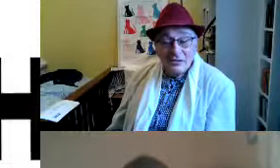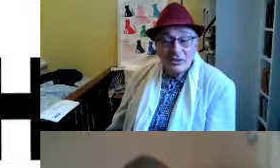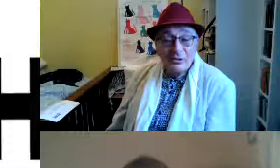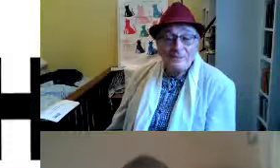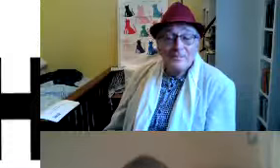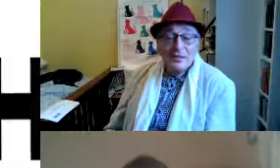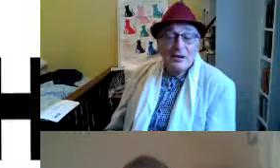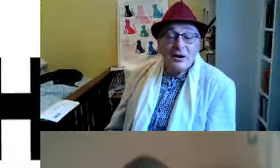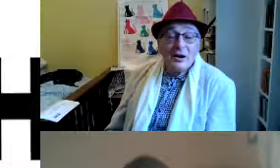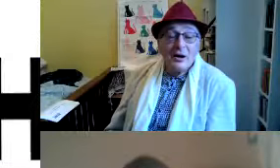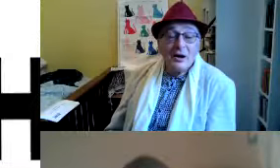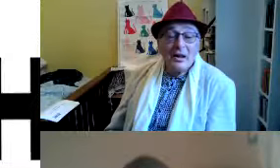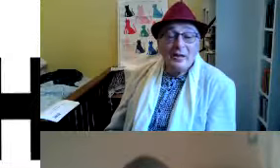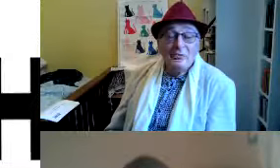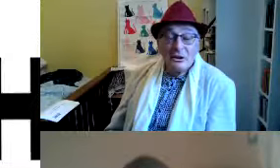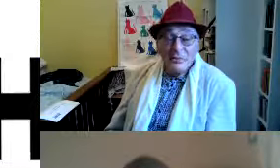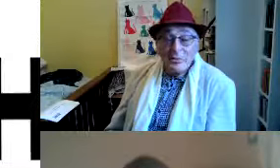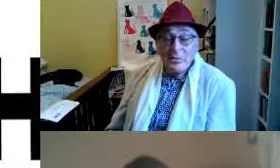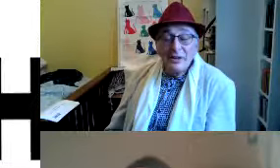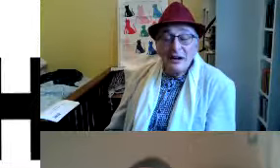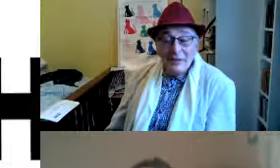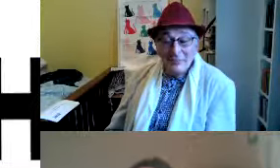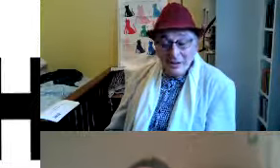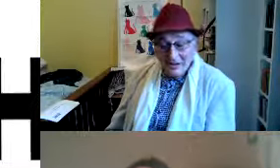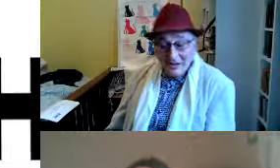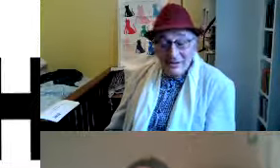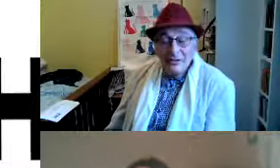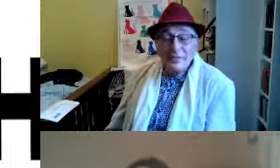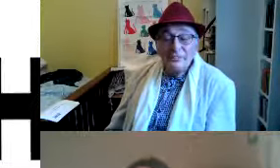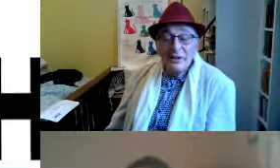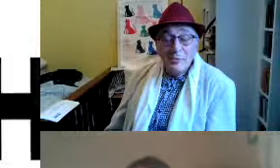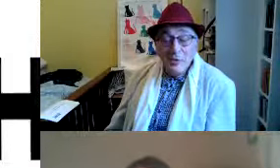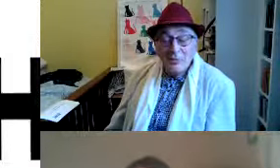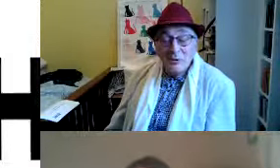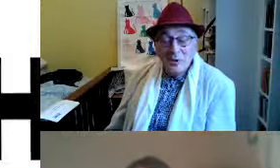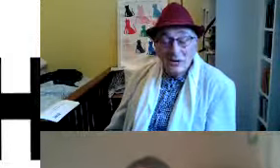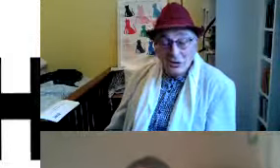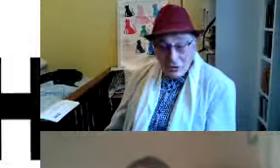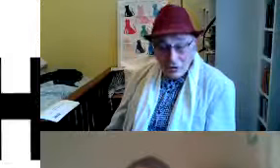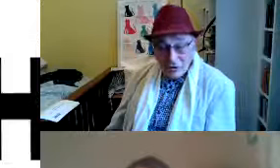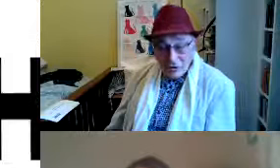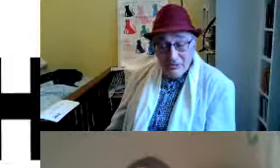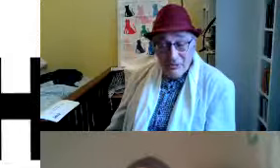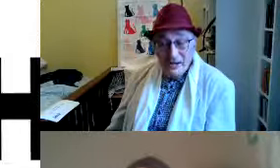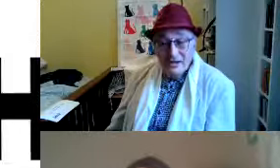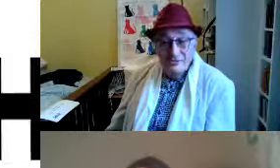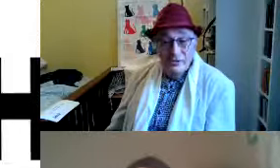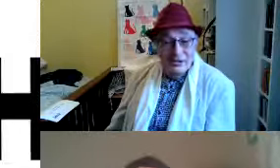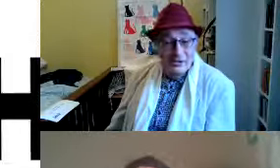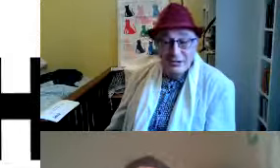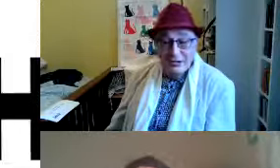so if something will be happening people won't be quite sure so there'll be an element that is sort